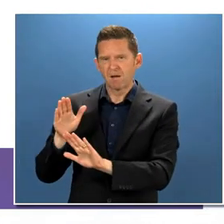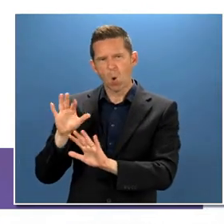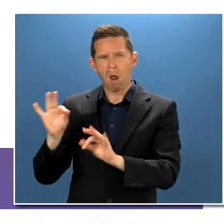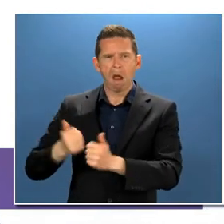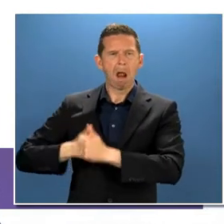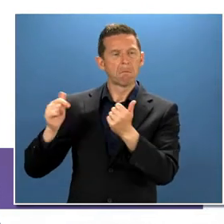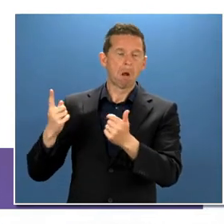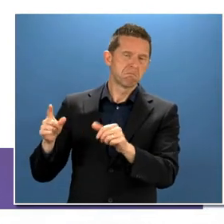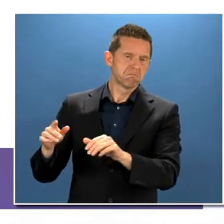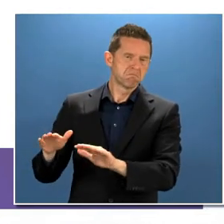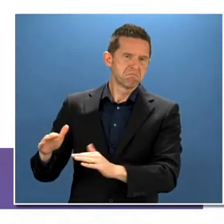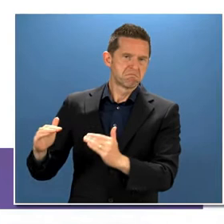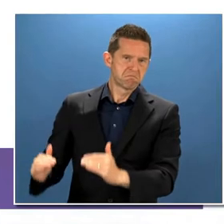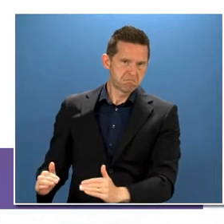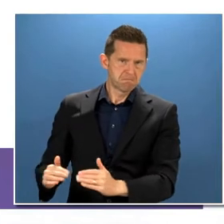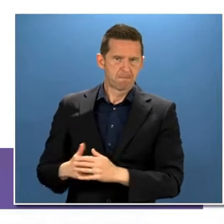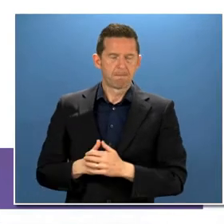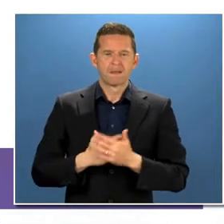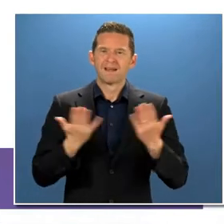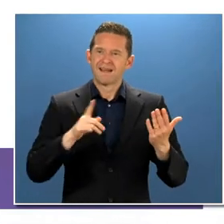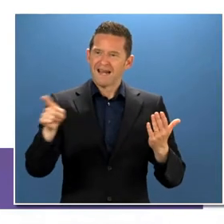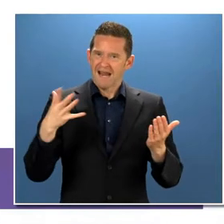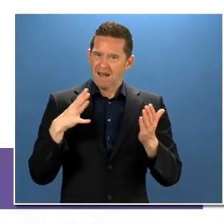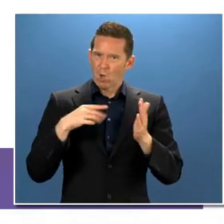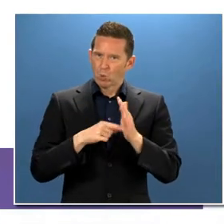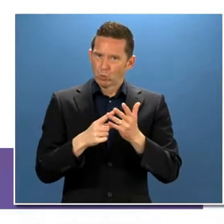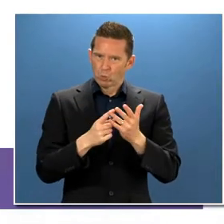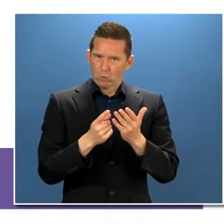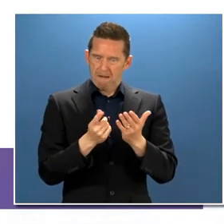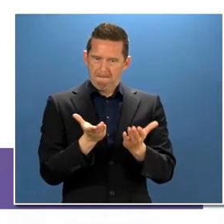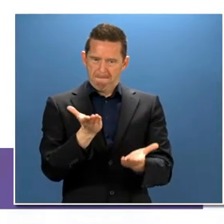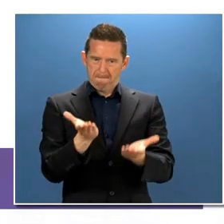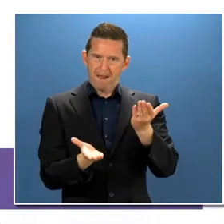But what we do need to balance is a balance between having a legal system